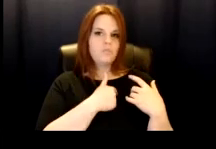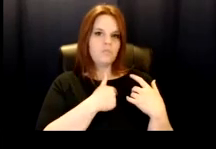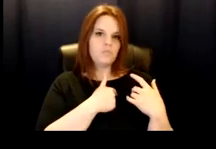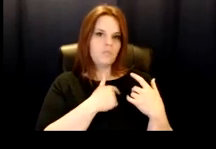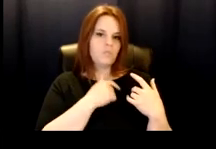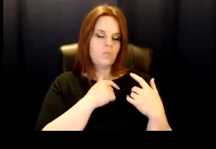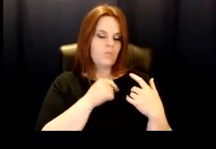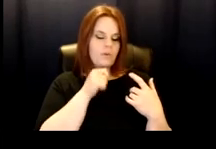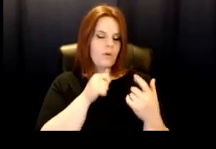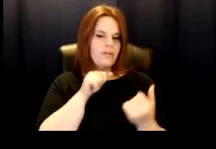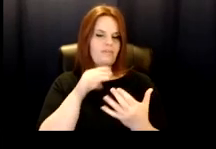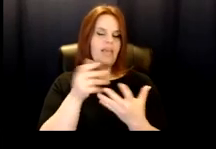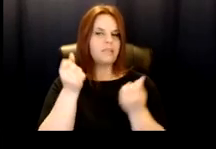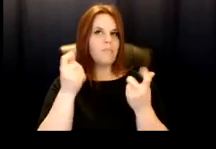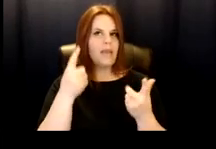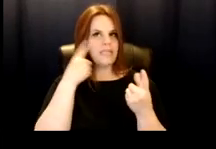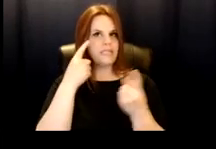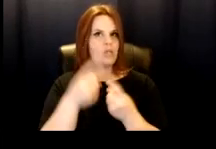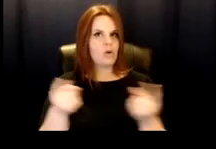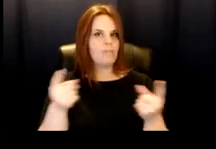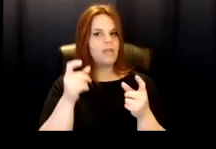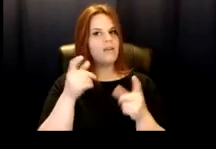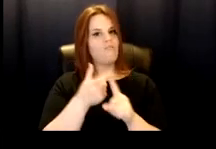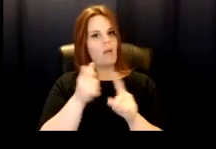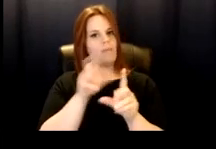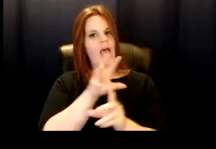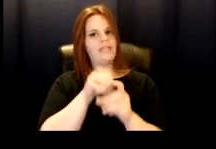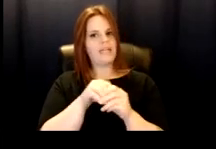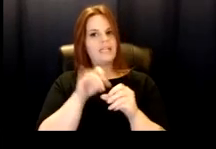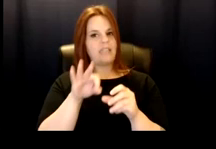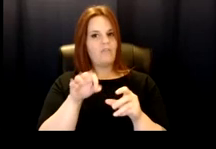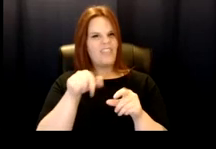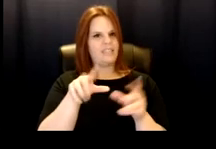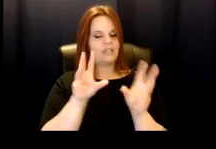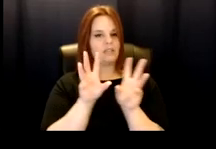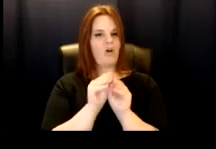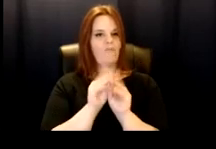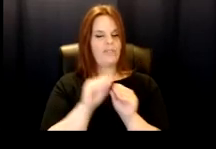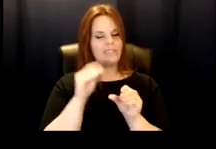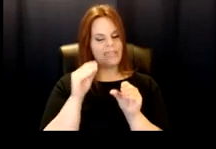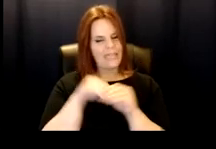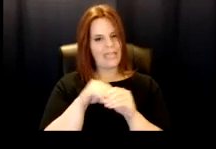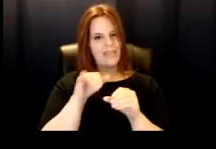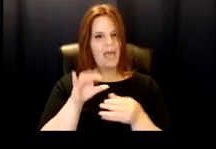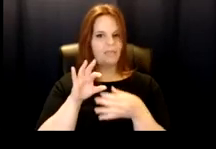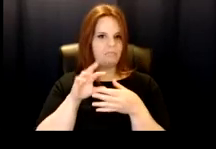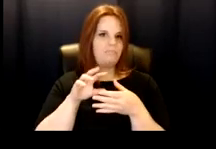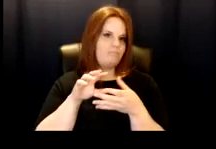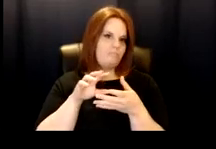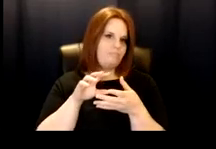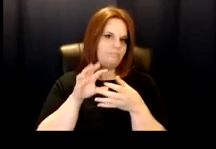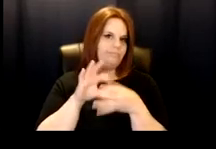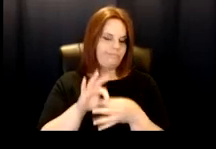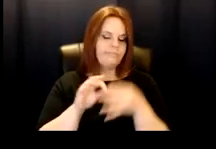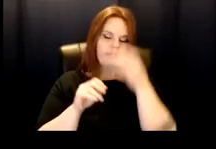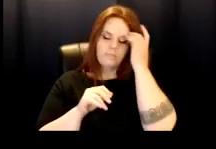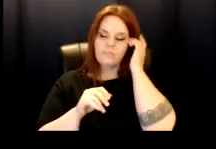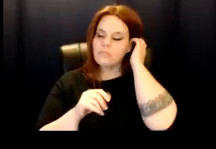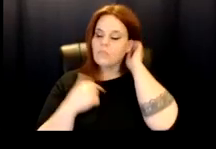attendees of this conference in that regard. We also believe that the disability community,